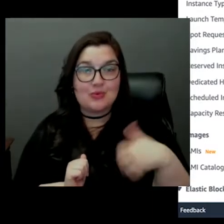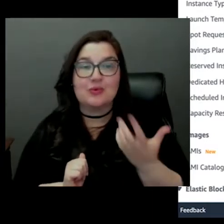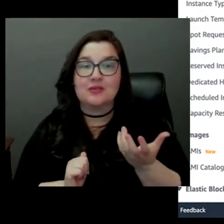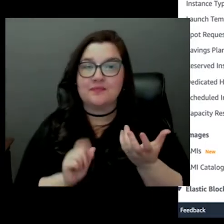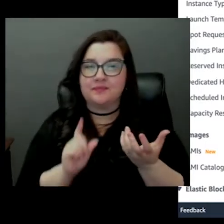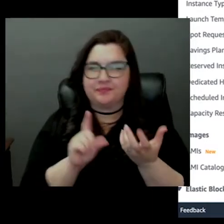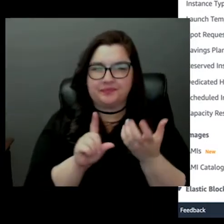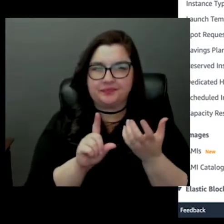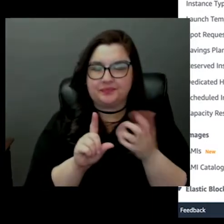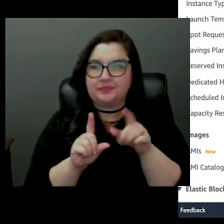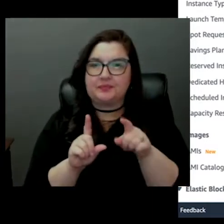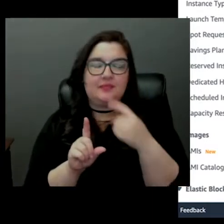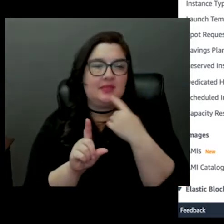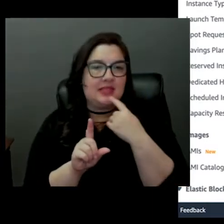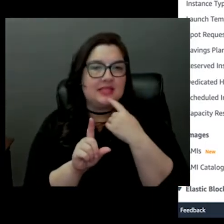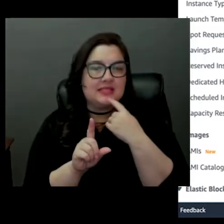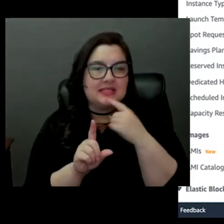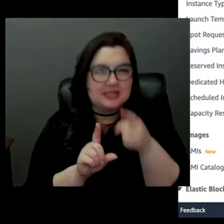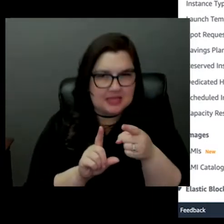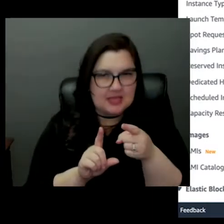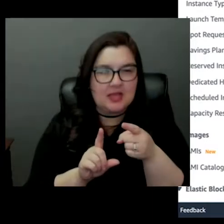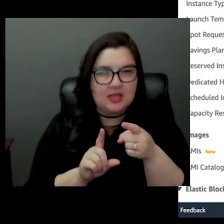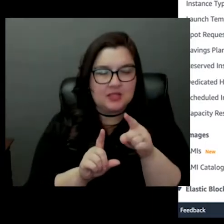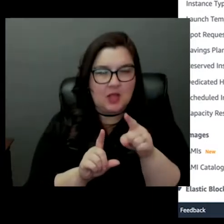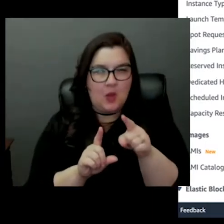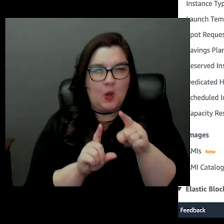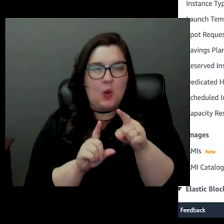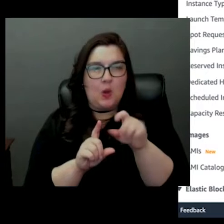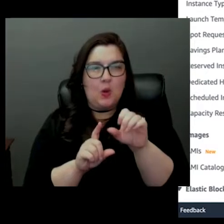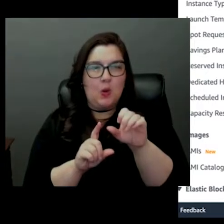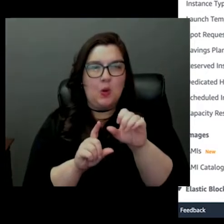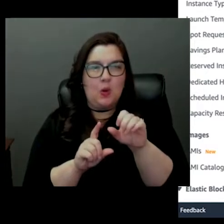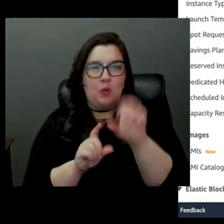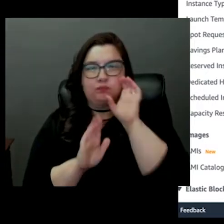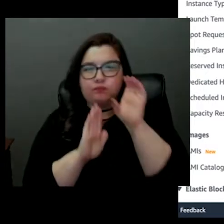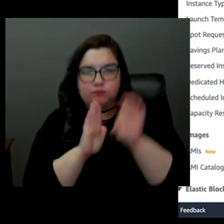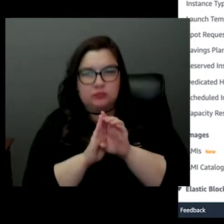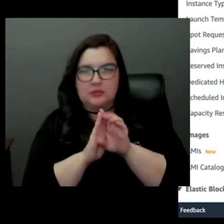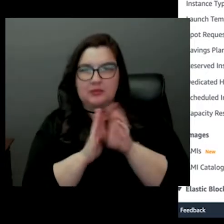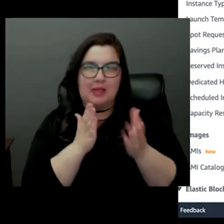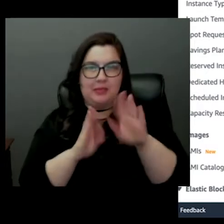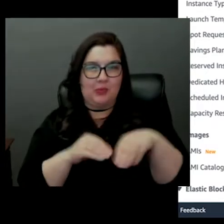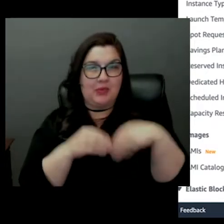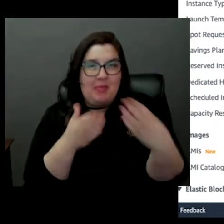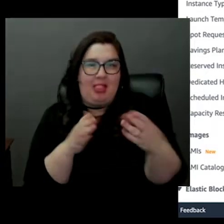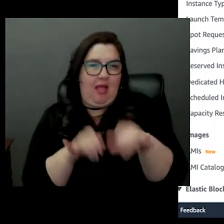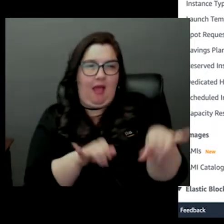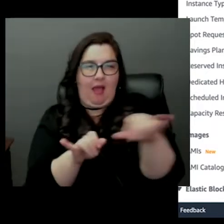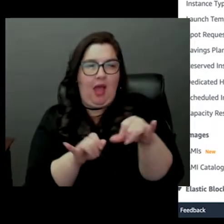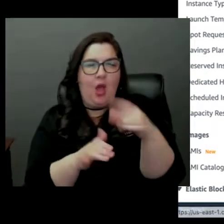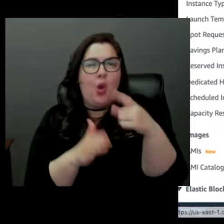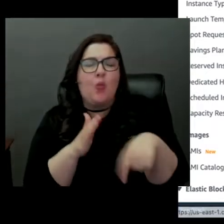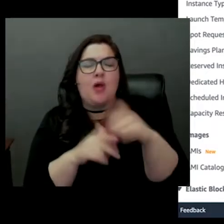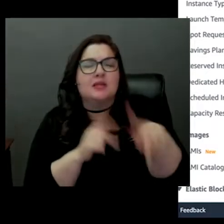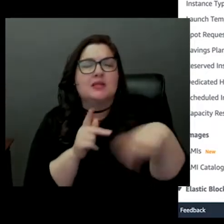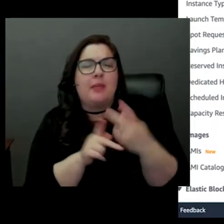I was gonna say taking a stock image that we would supply. I mean, what typically kind of performance improvements are we seeing?